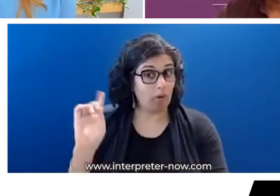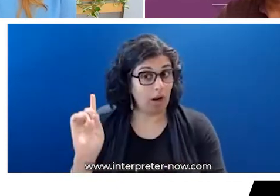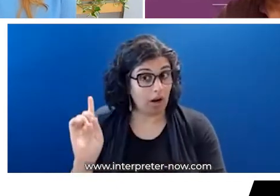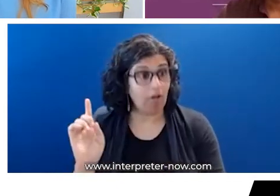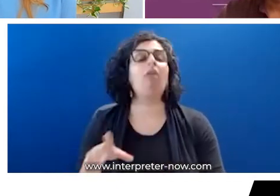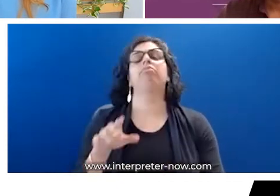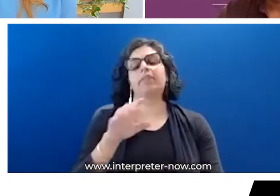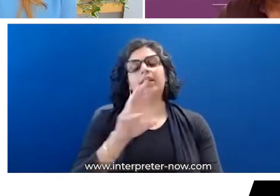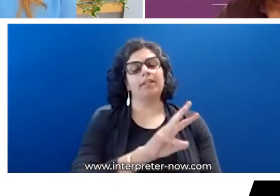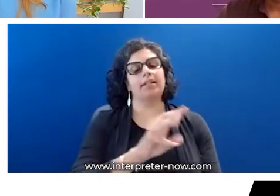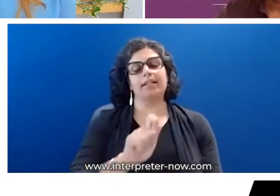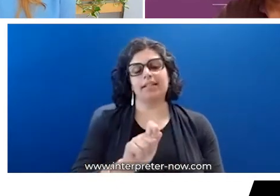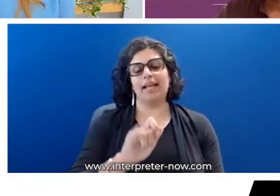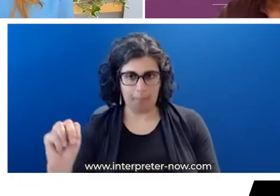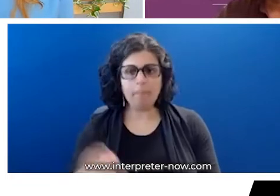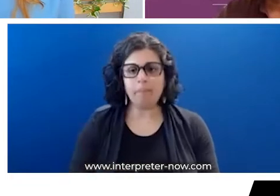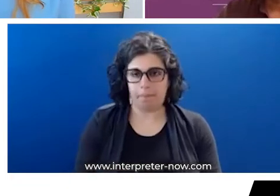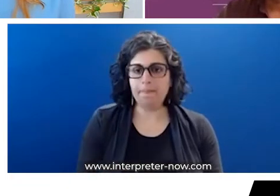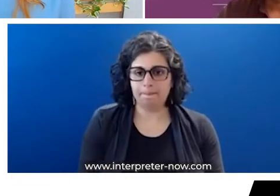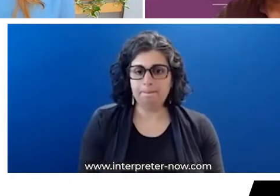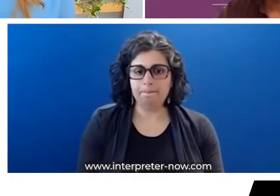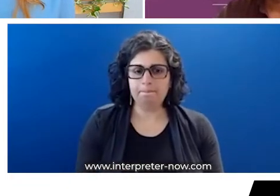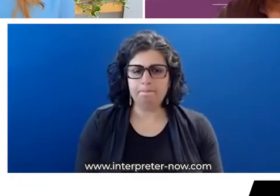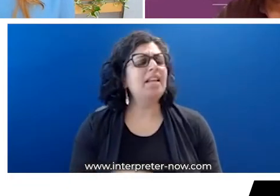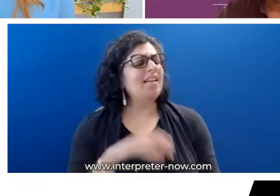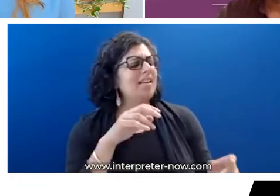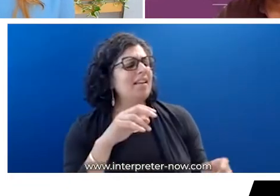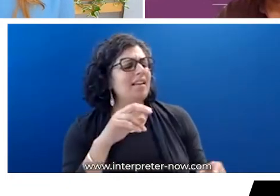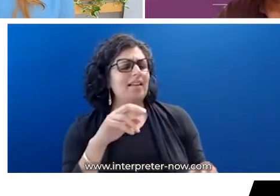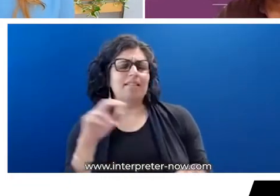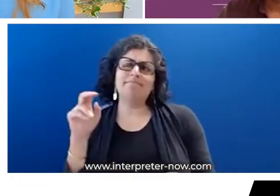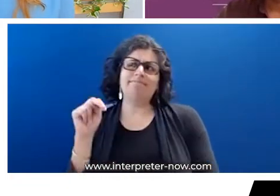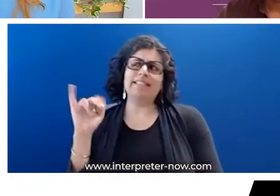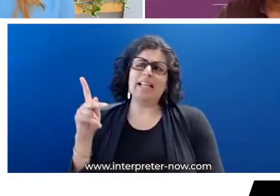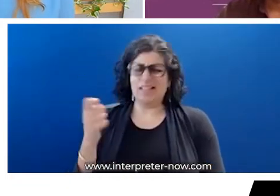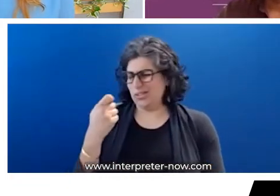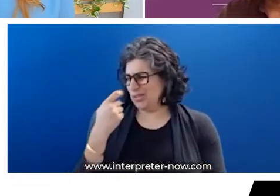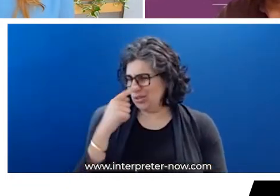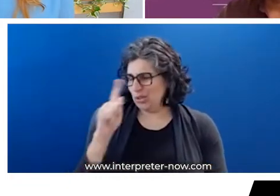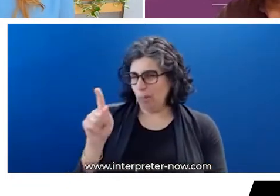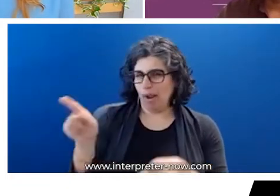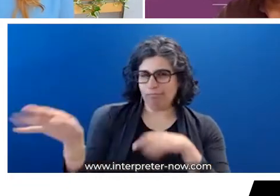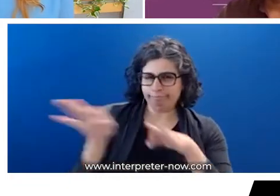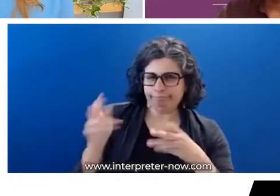Nika, if you wouldn't mind joining me in just describing ourselves for anybody who is blind